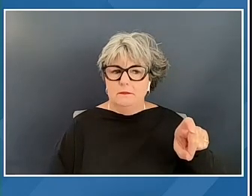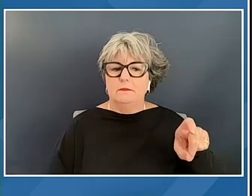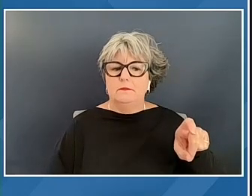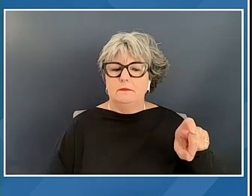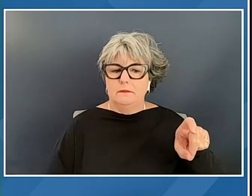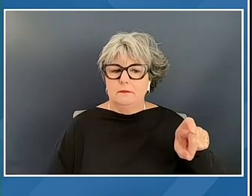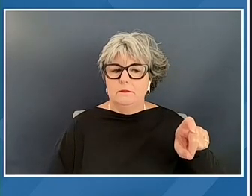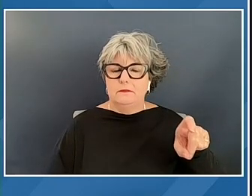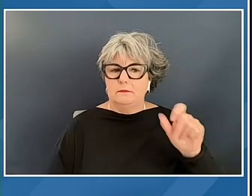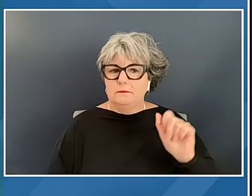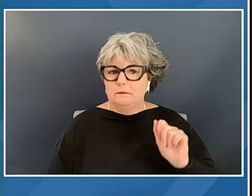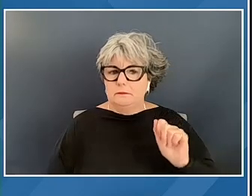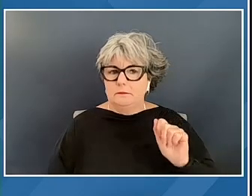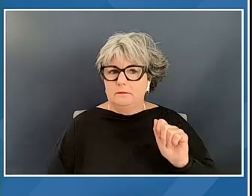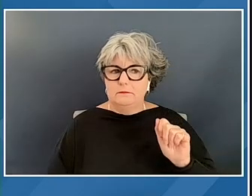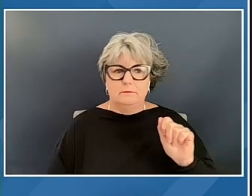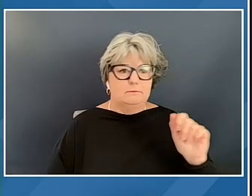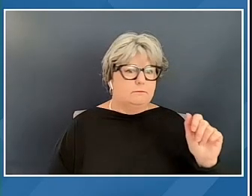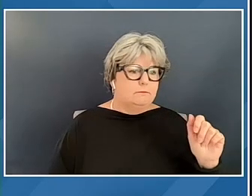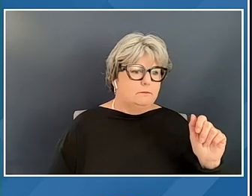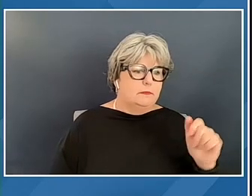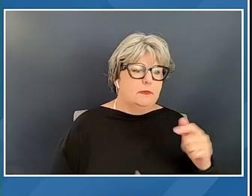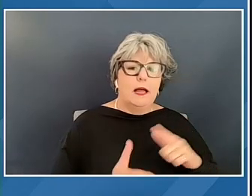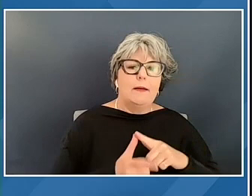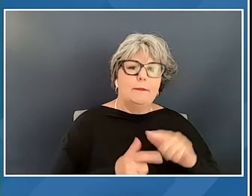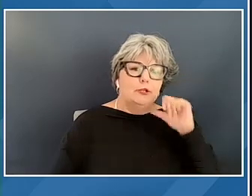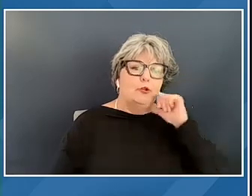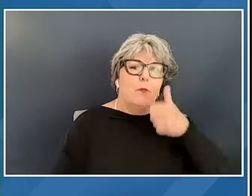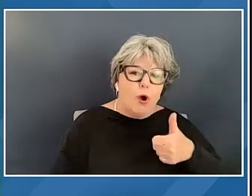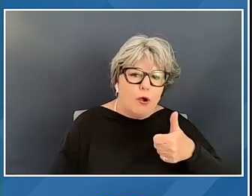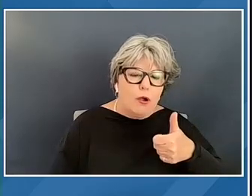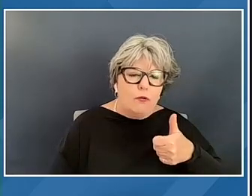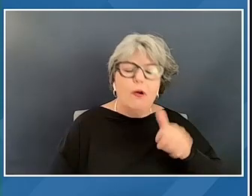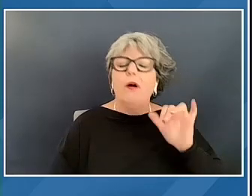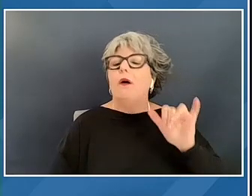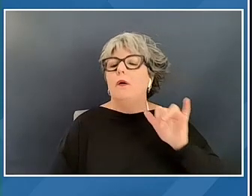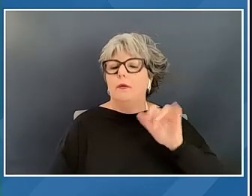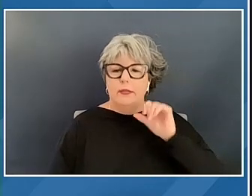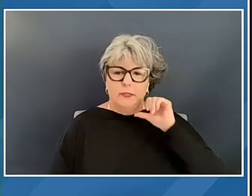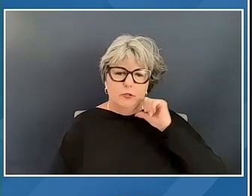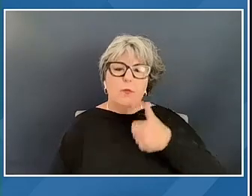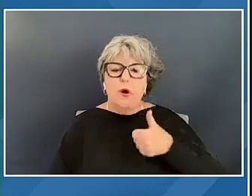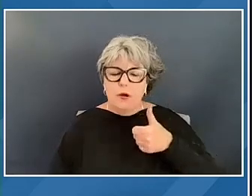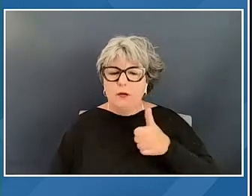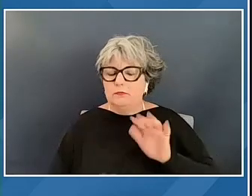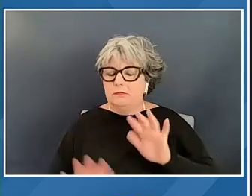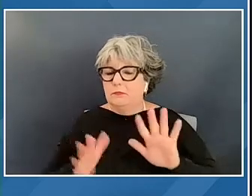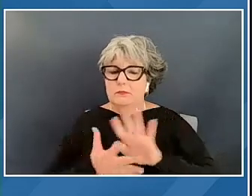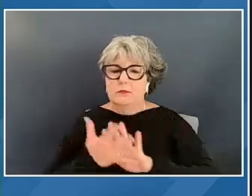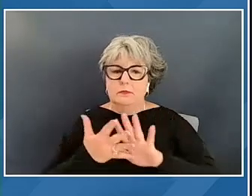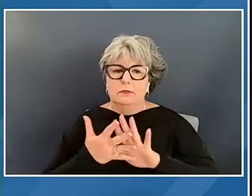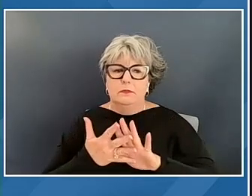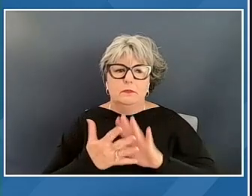Sorry, I just meant tomorrow before we start talking about that. I think it would be helpful for the questions. I'm sorry. Once we get there tomorrow.